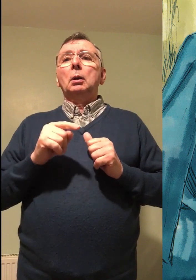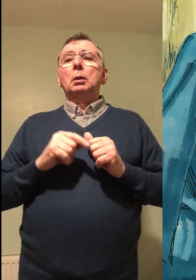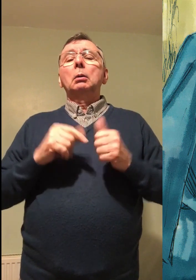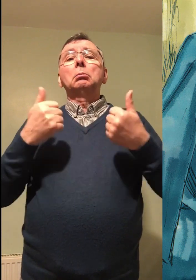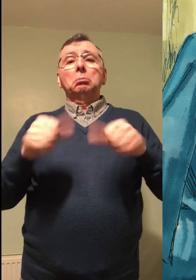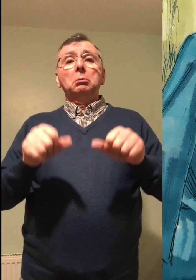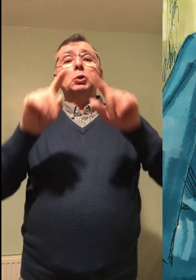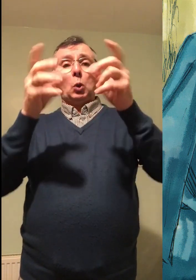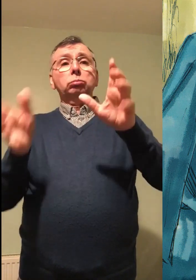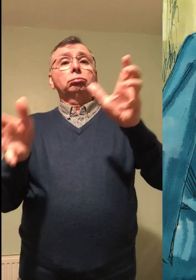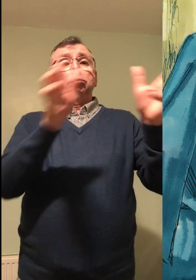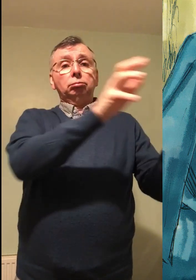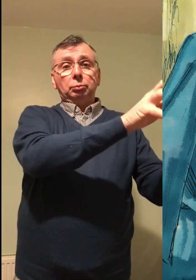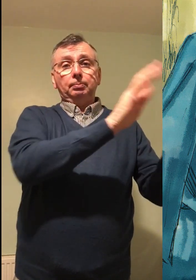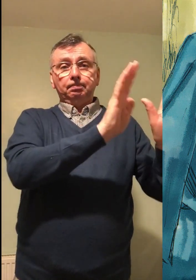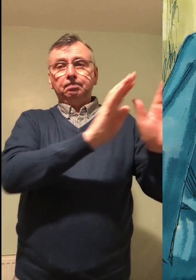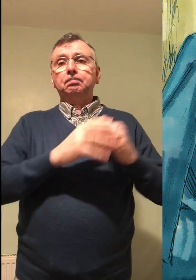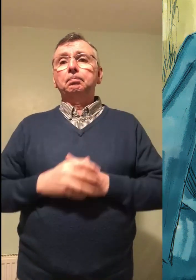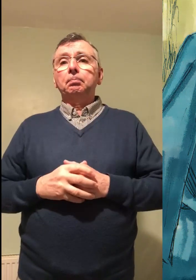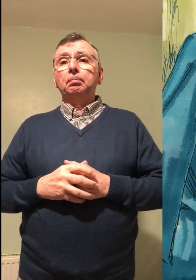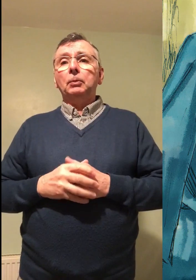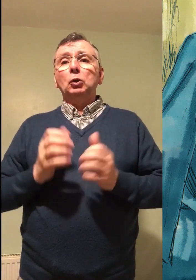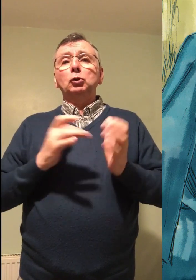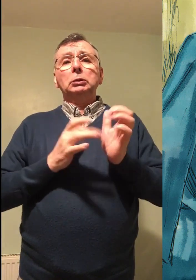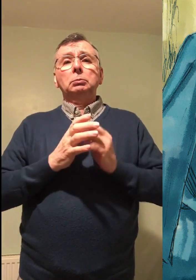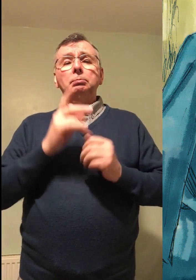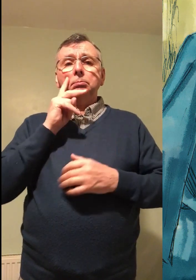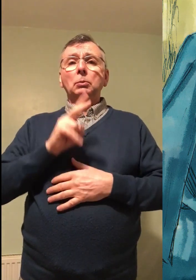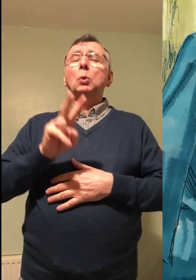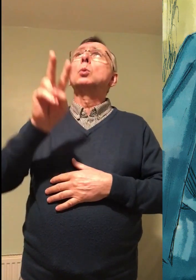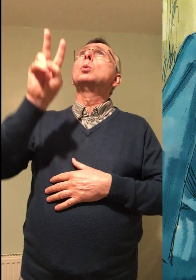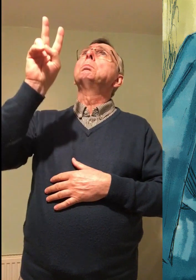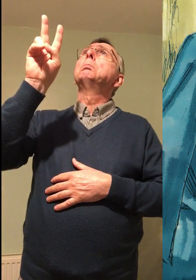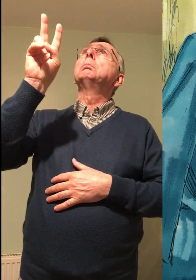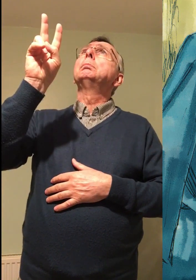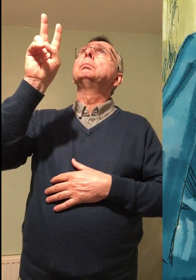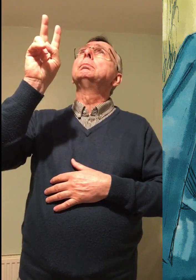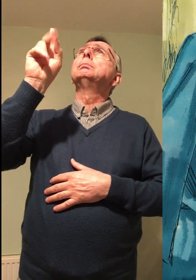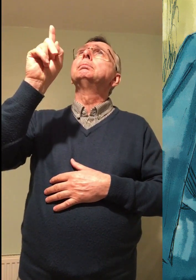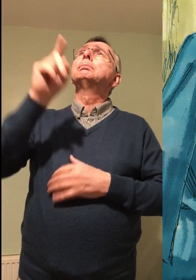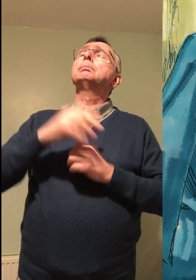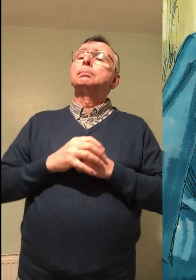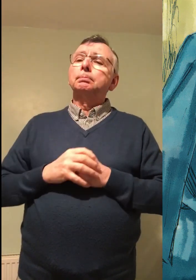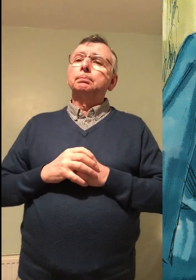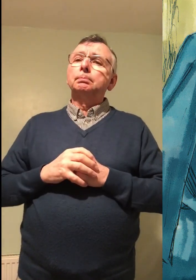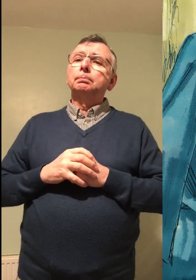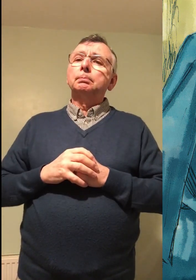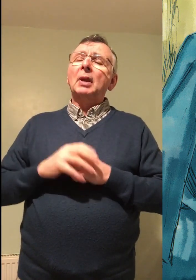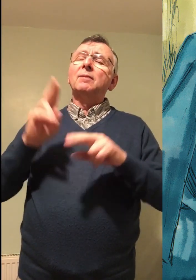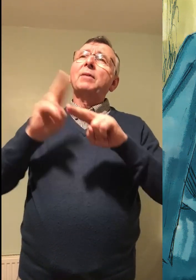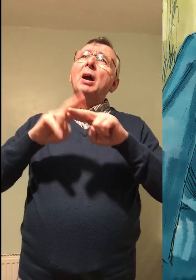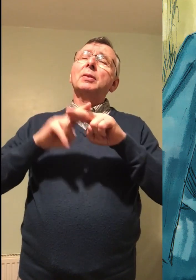God?” So they took away the stone. Then Jesus looked